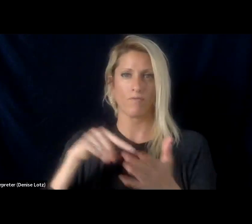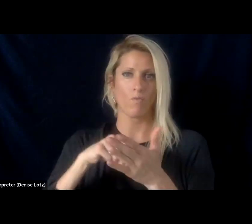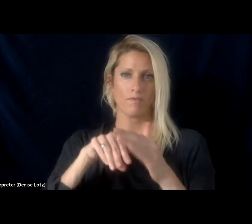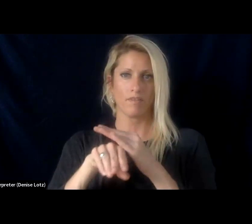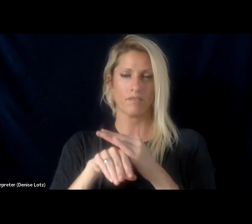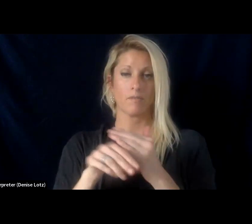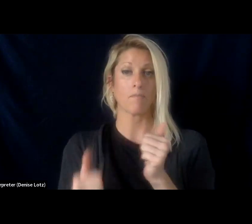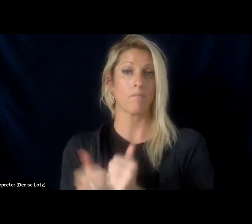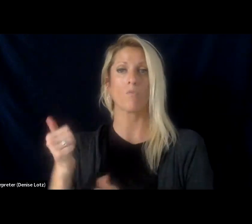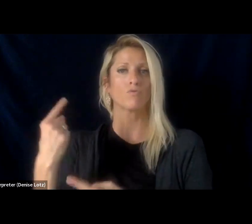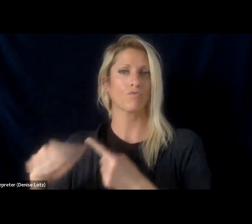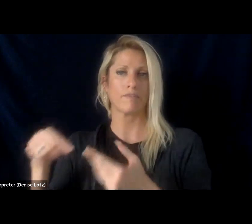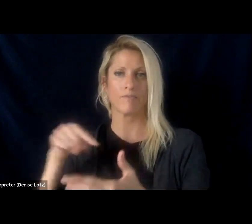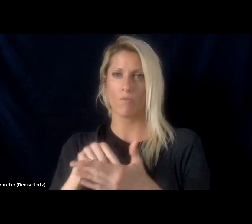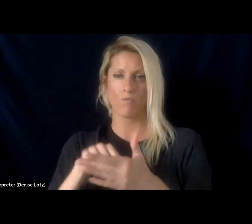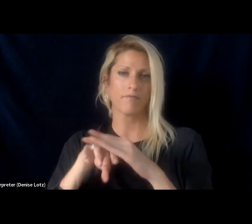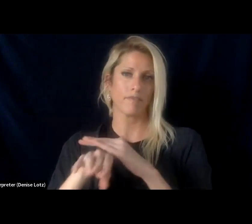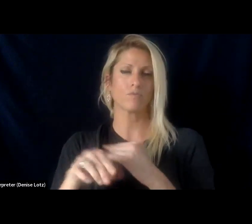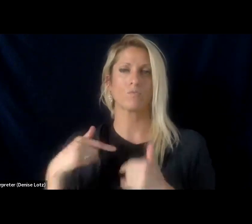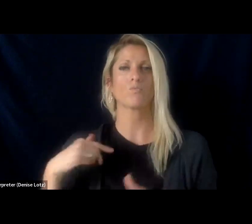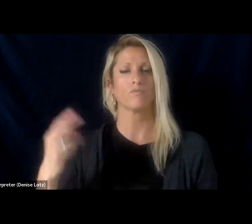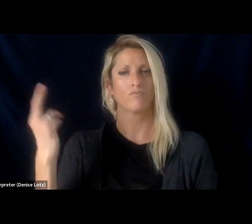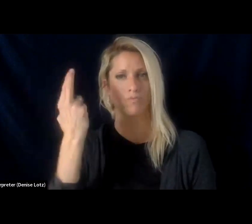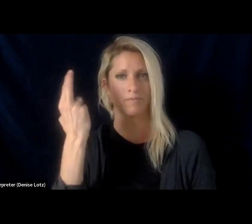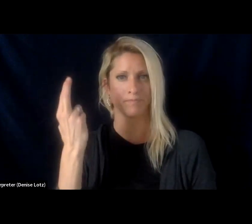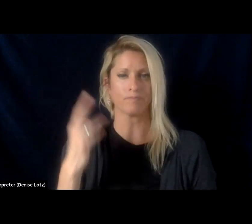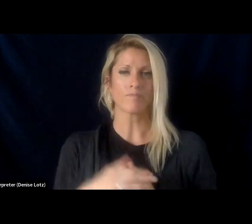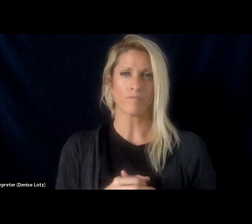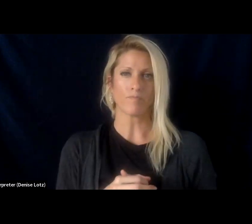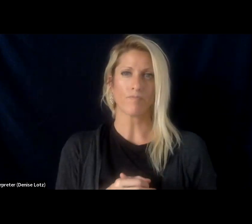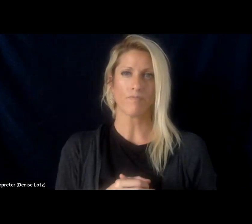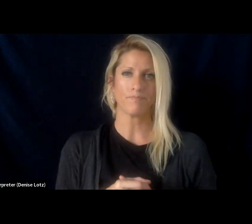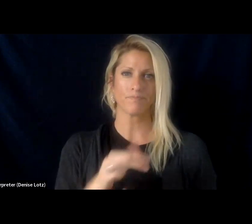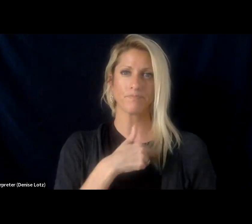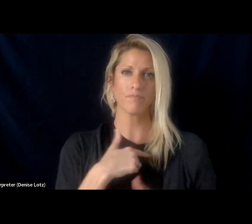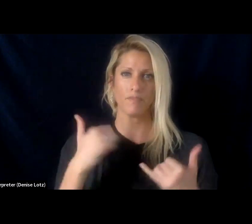afford access, is what we found out. And so we have been playing in this space of building